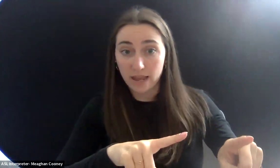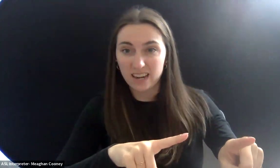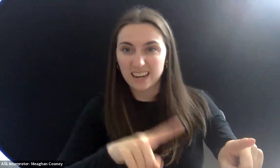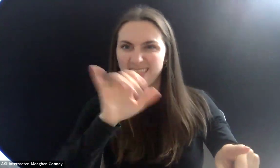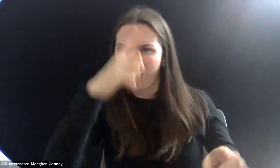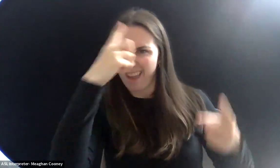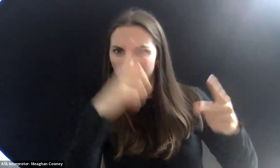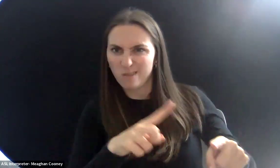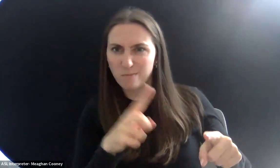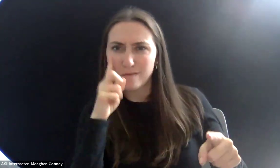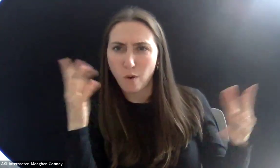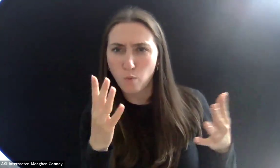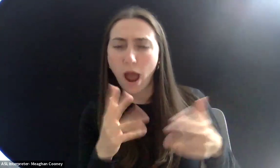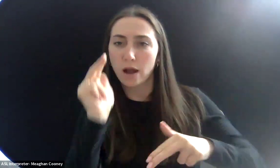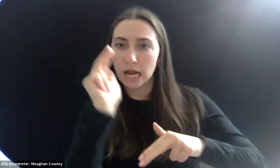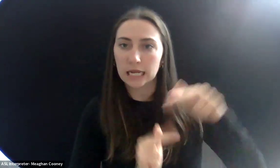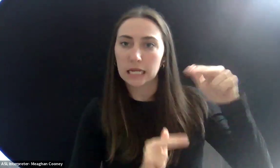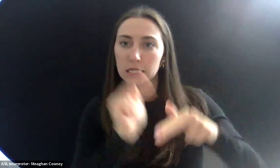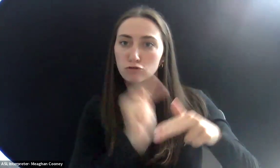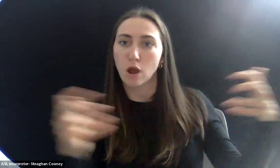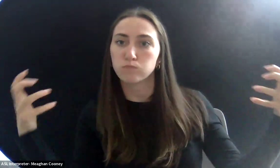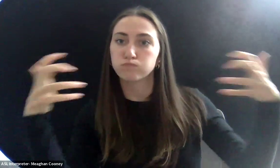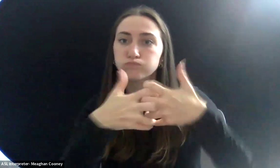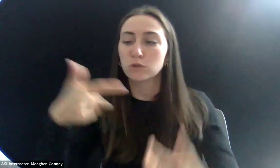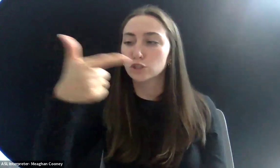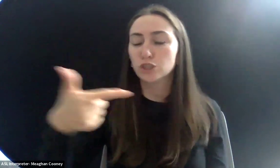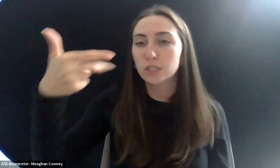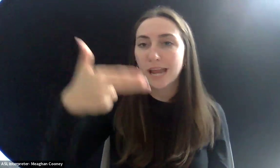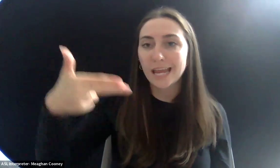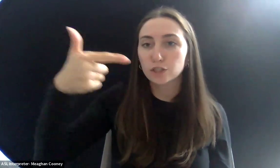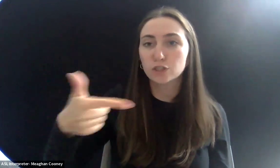their buildings to GHG best practices that we identify.